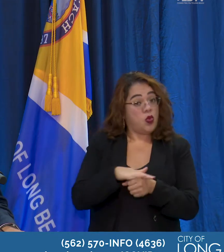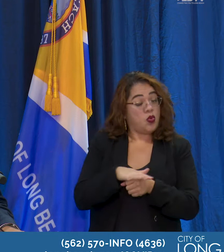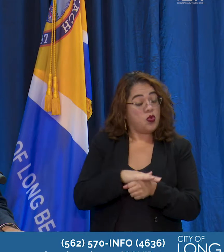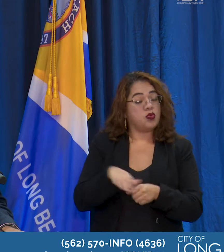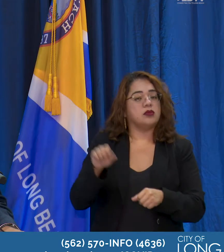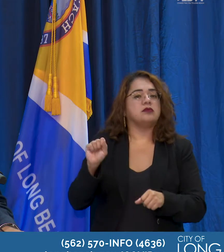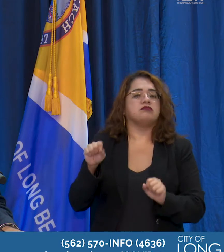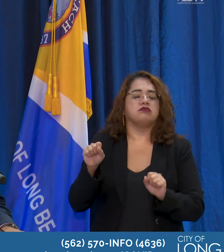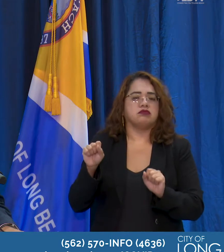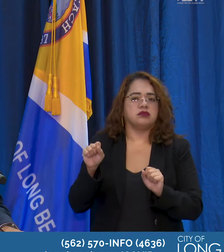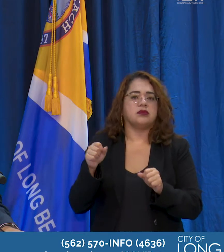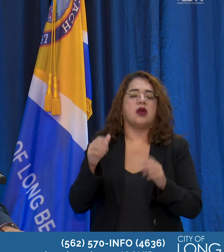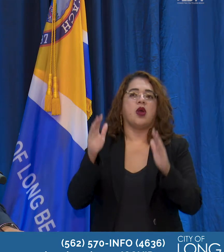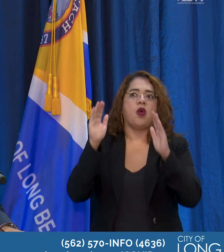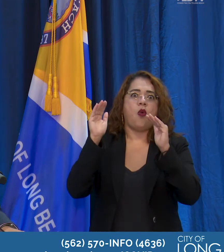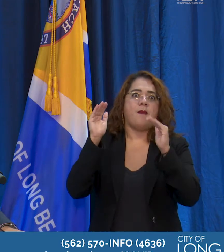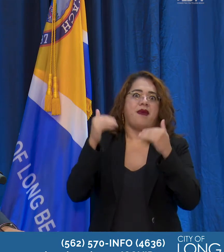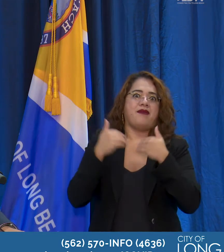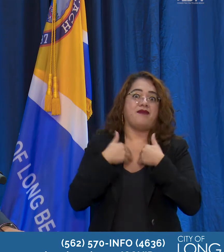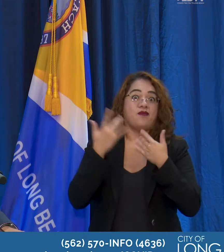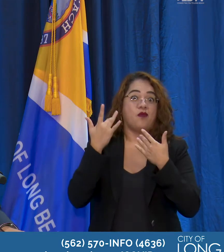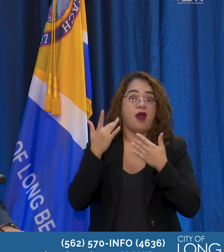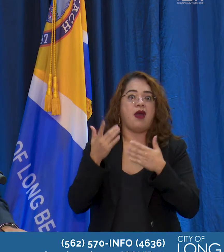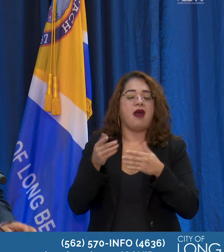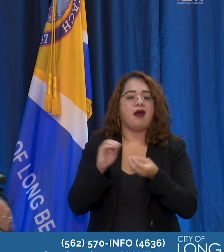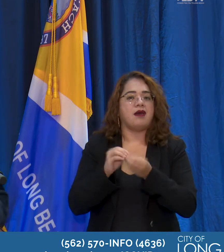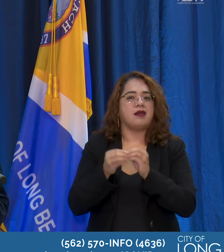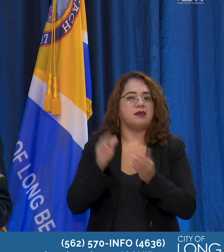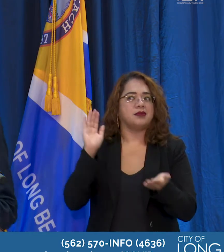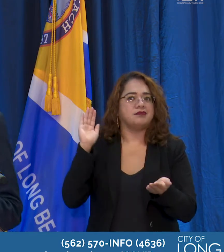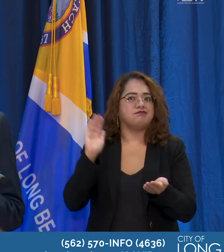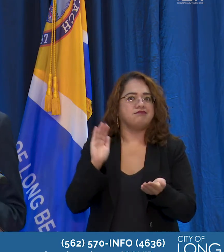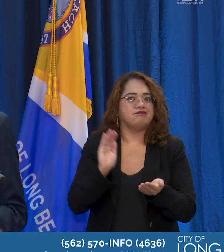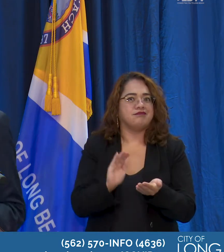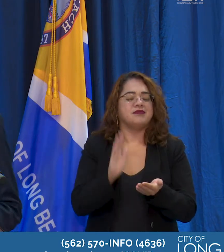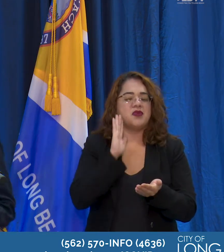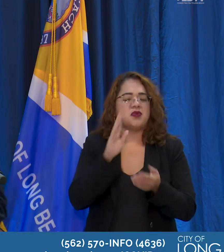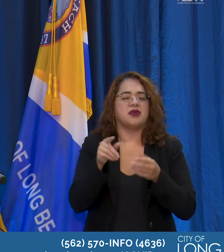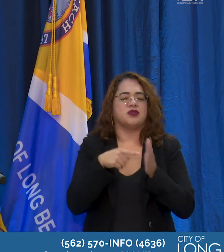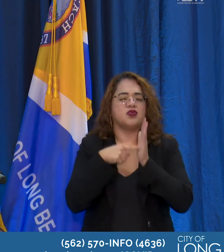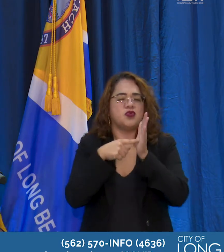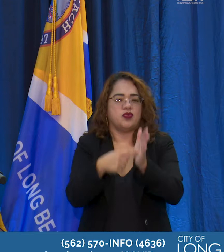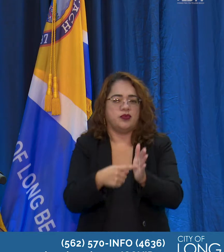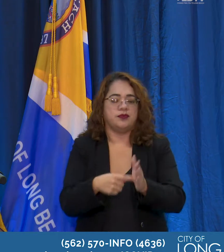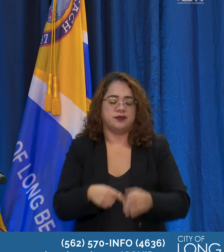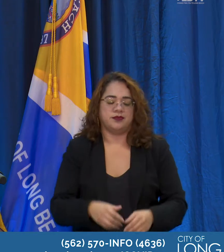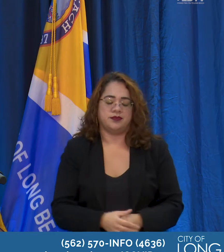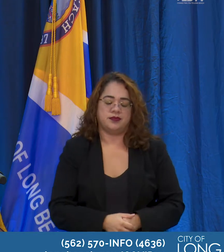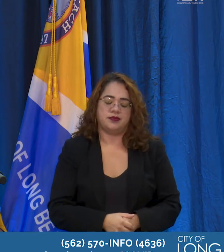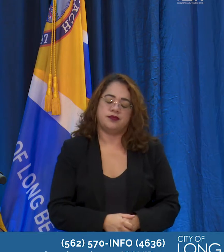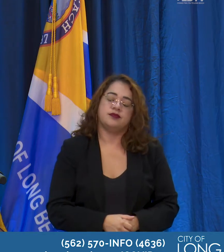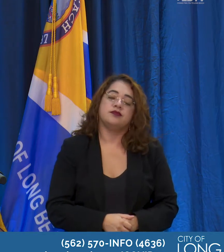around and I want to discuss those a little bit. So first just as an overview, as a reminder, we are now operating under the